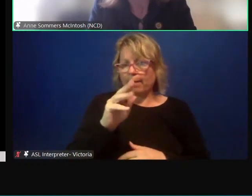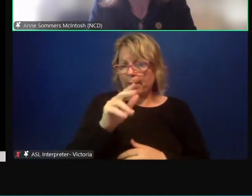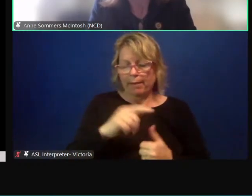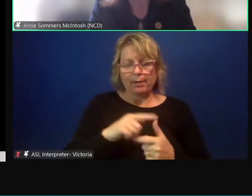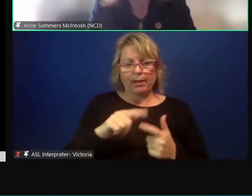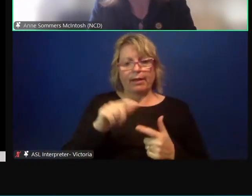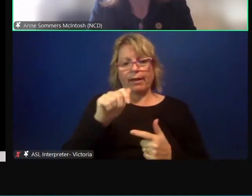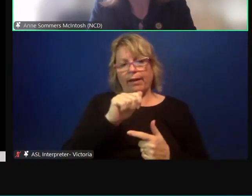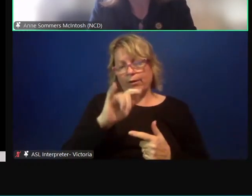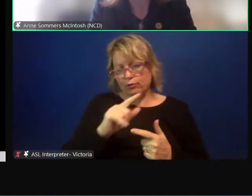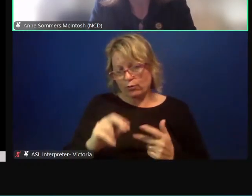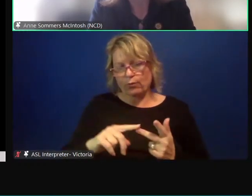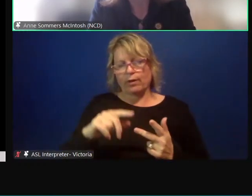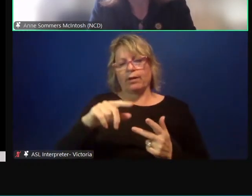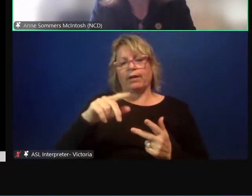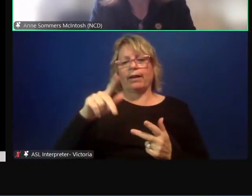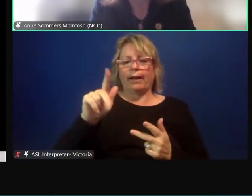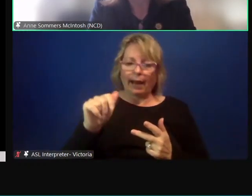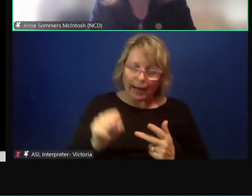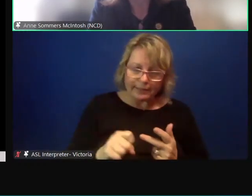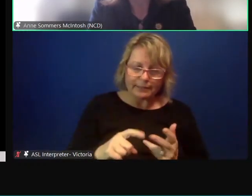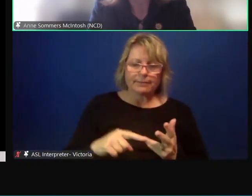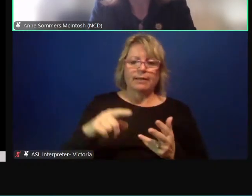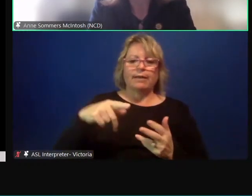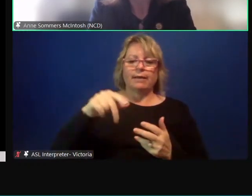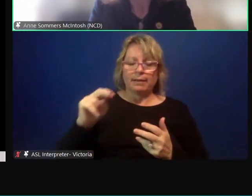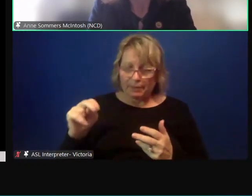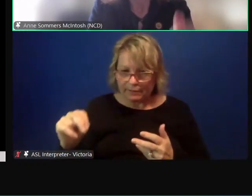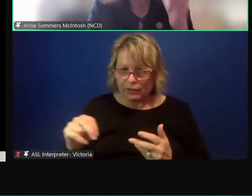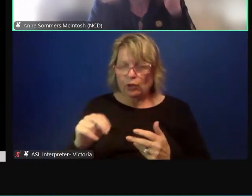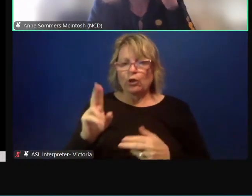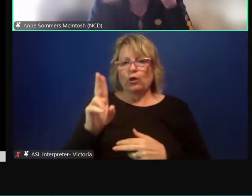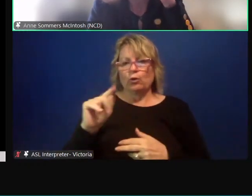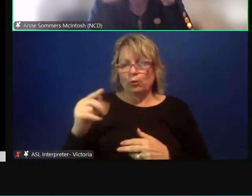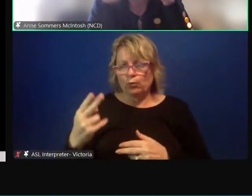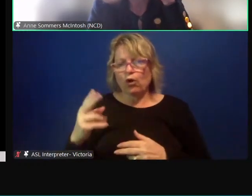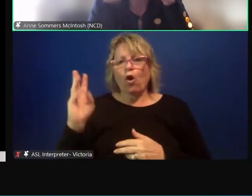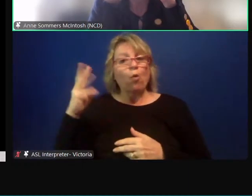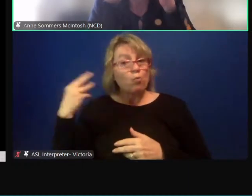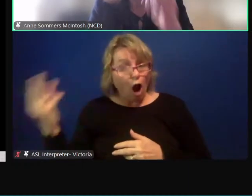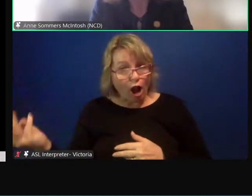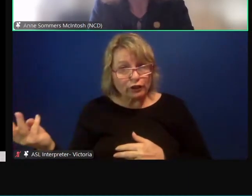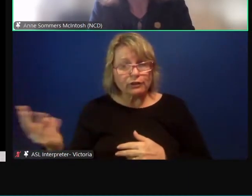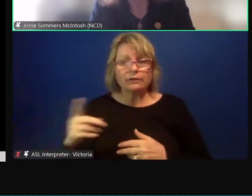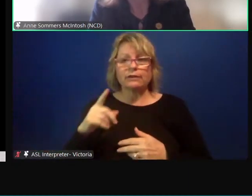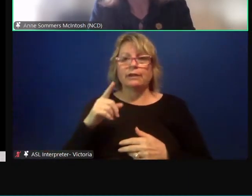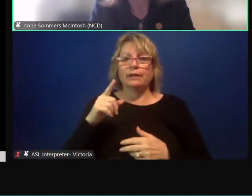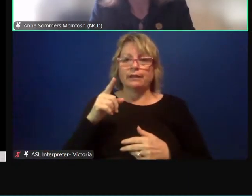Pennsylvania, Tennessee, Utah, and Washington. In those states, they expressly based triage